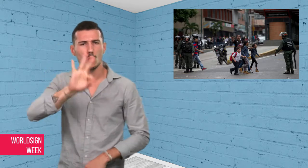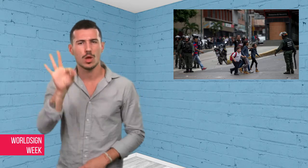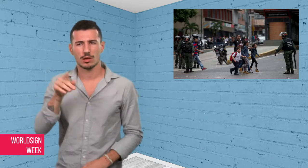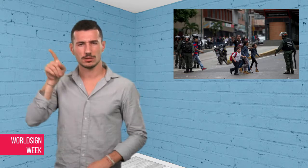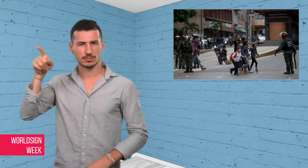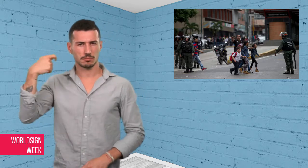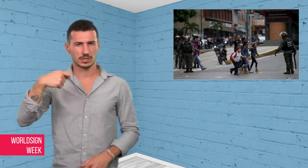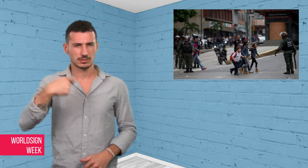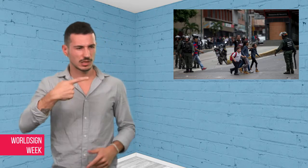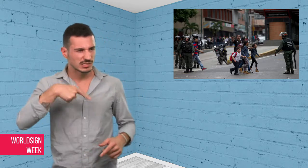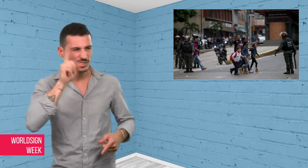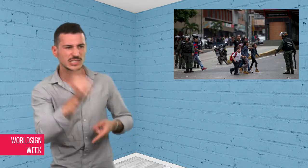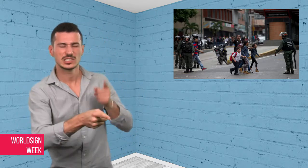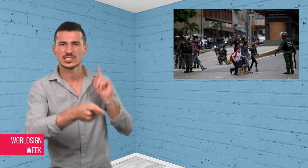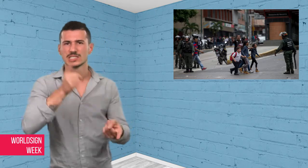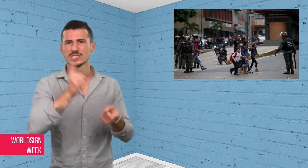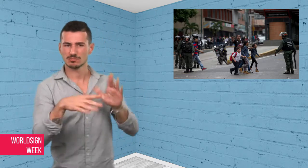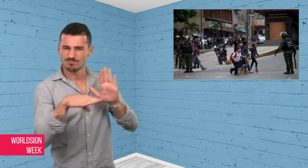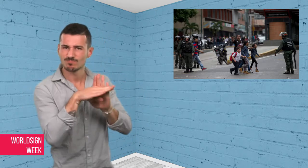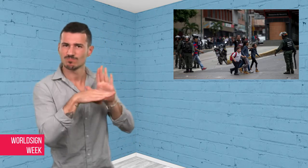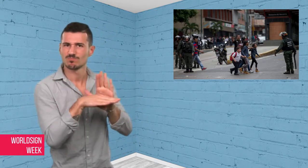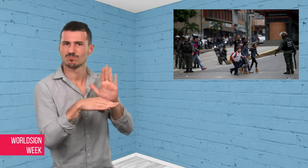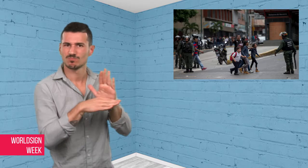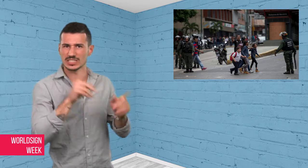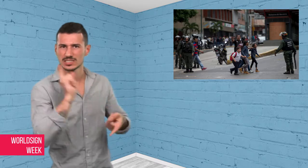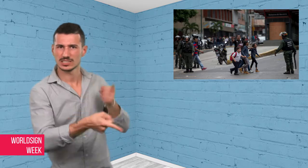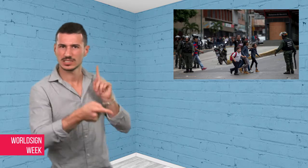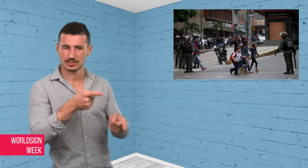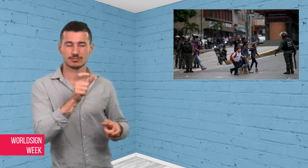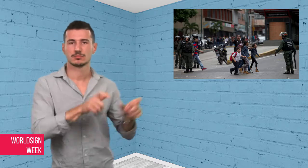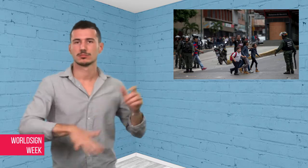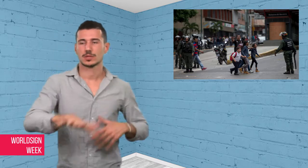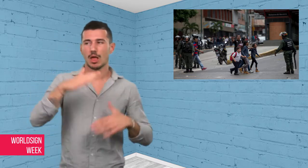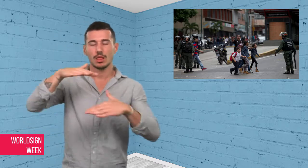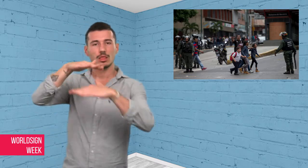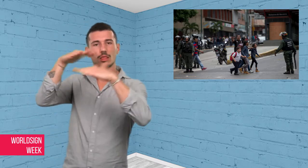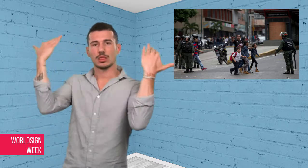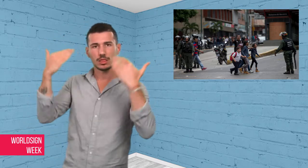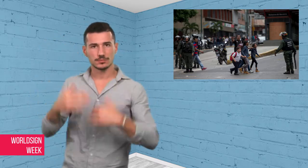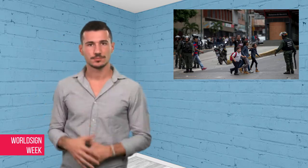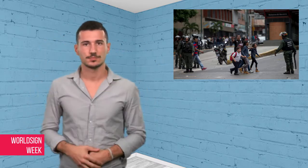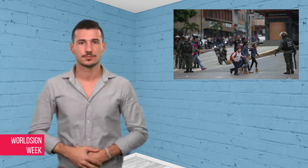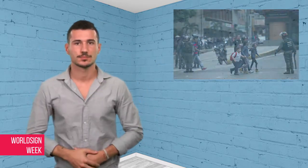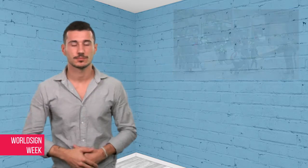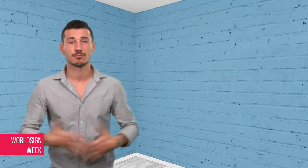Now, millions of people are calling for a